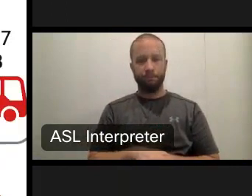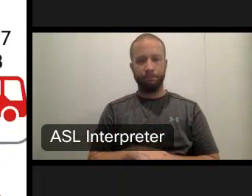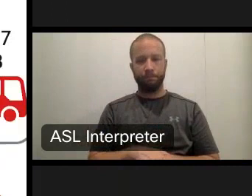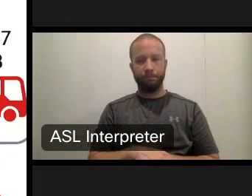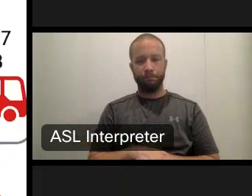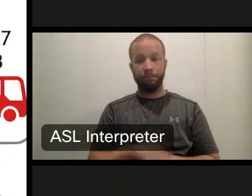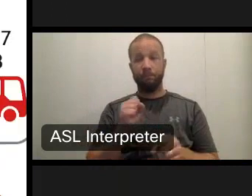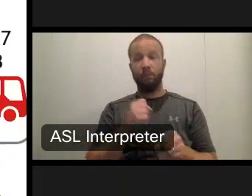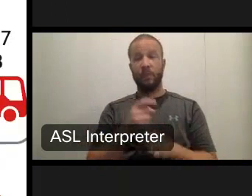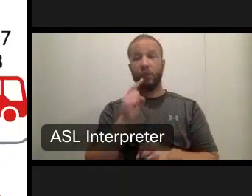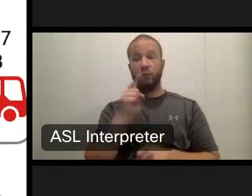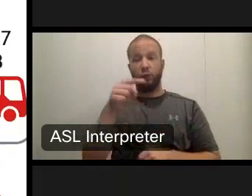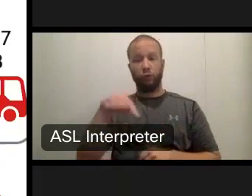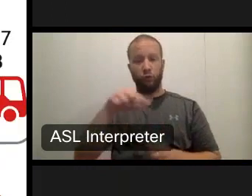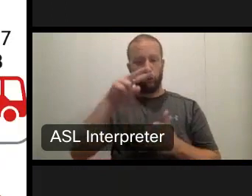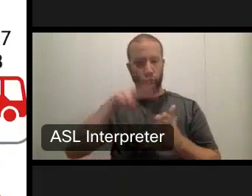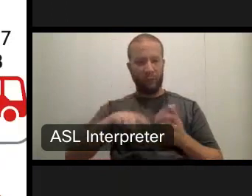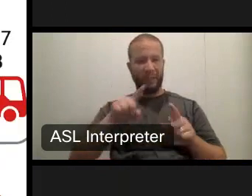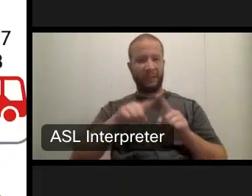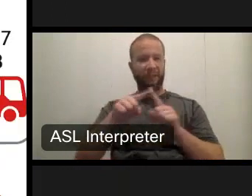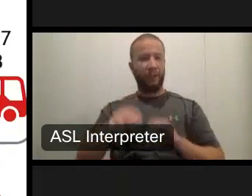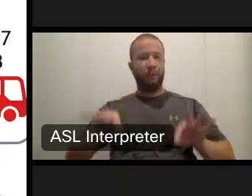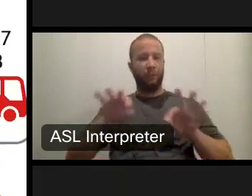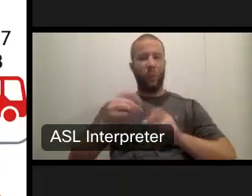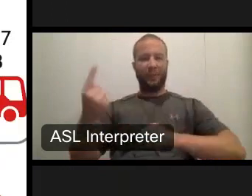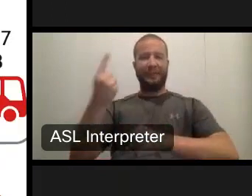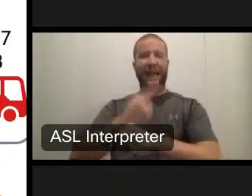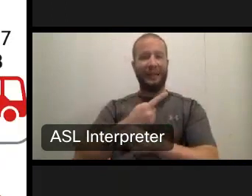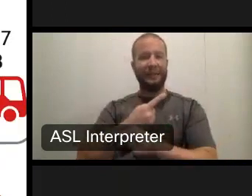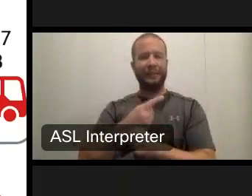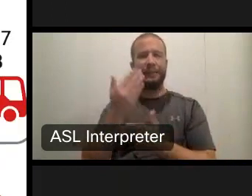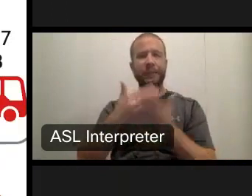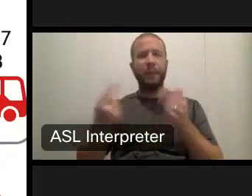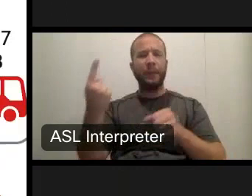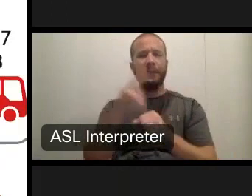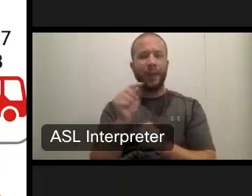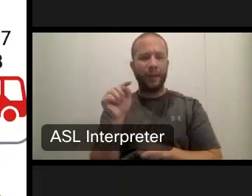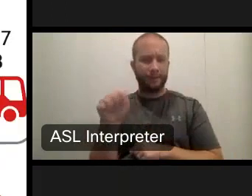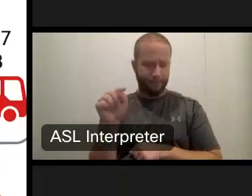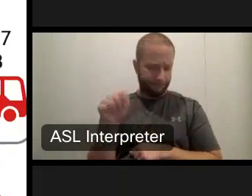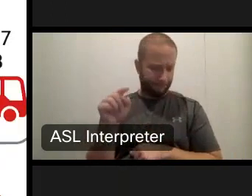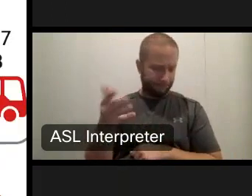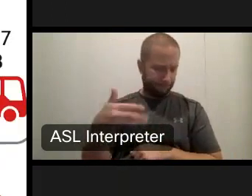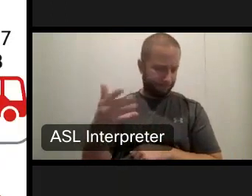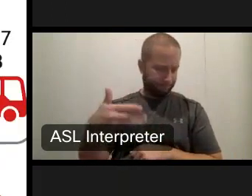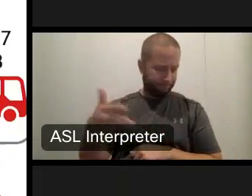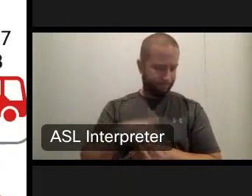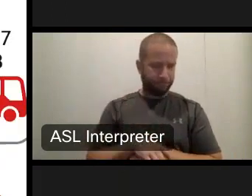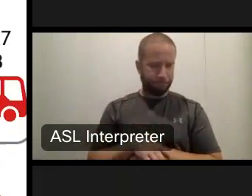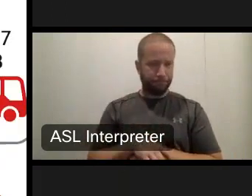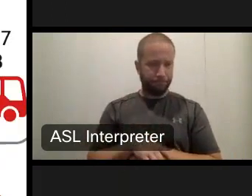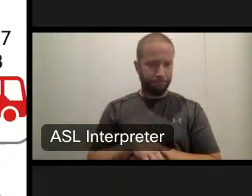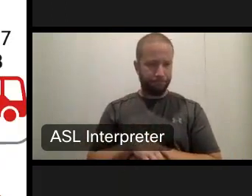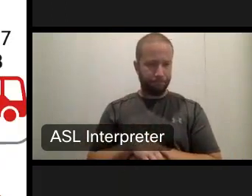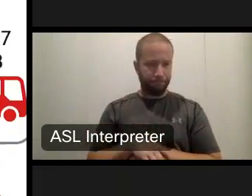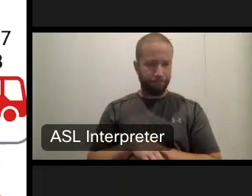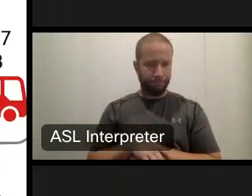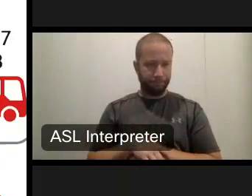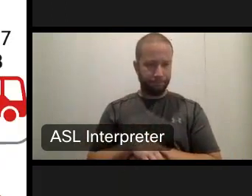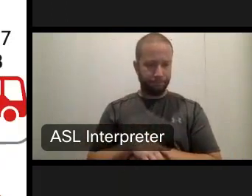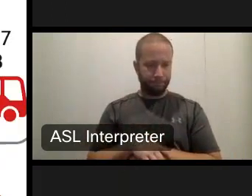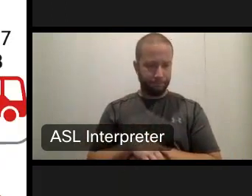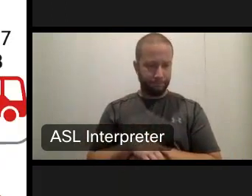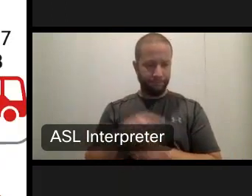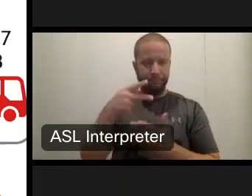but I do want to highlight um in particular uh the projects that are happening that will support the